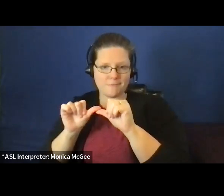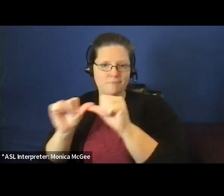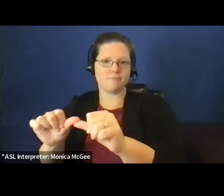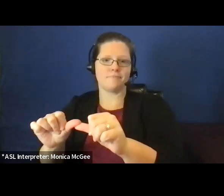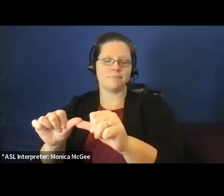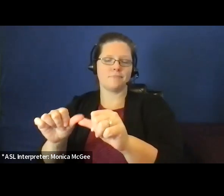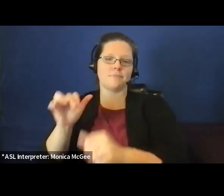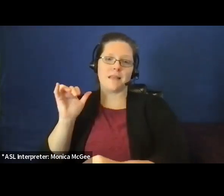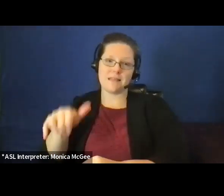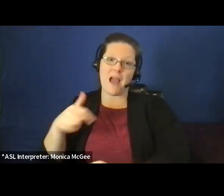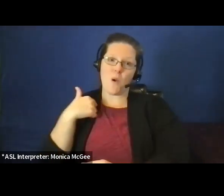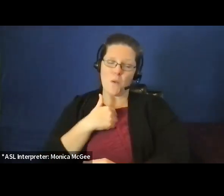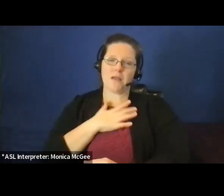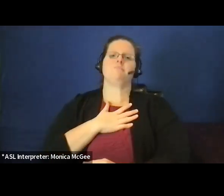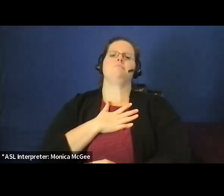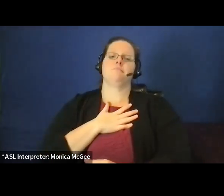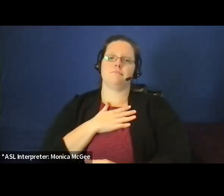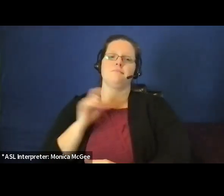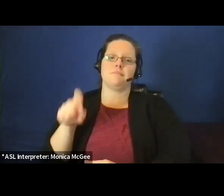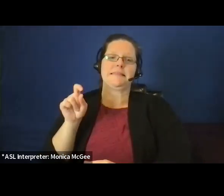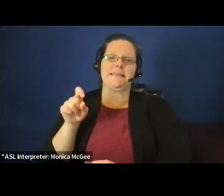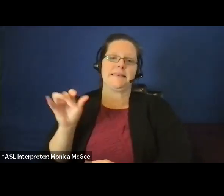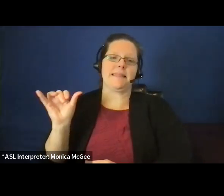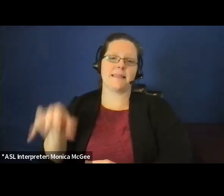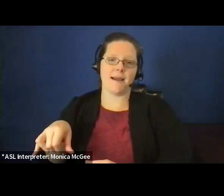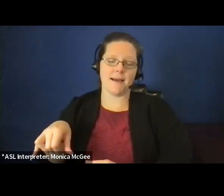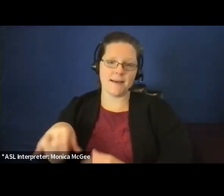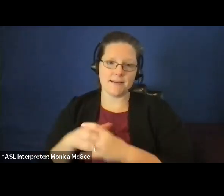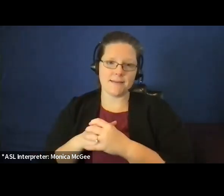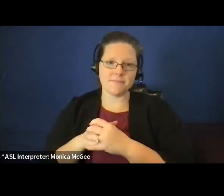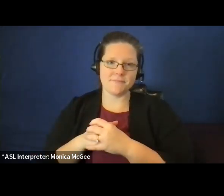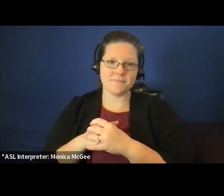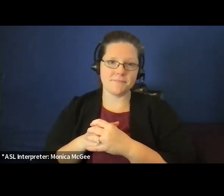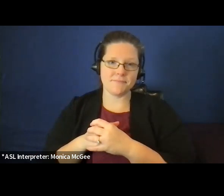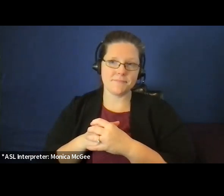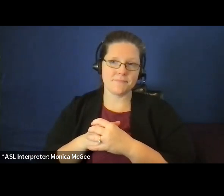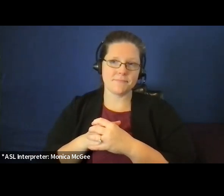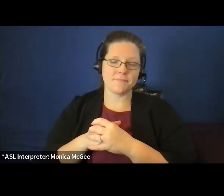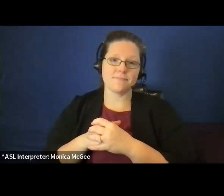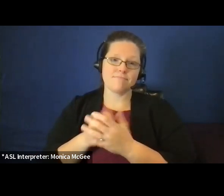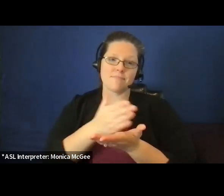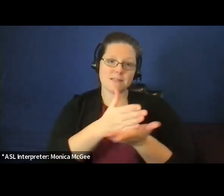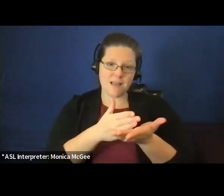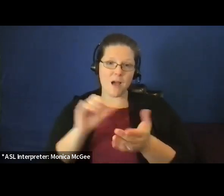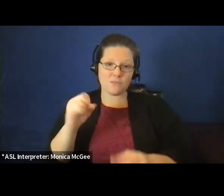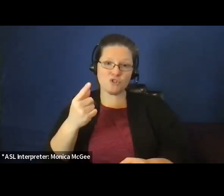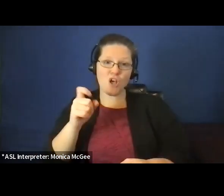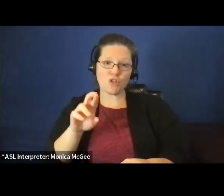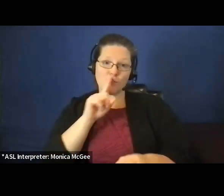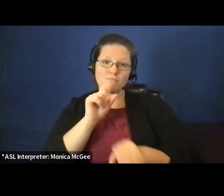Moms, dads, children, families, and keeping the family together at all cost. Oh, my goodness. That's